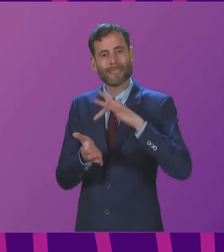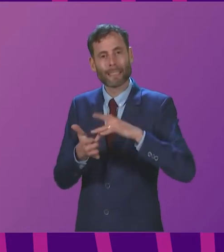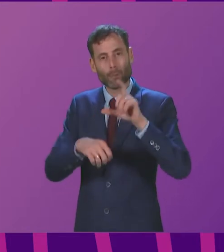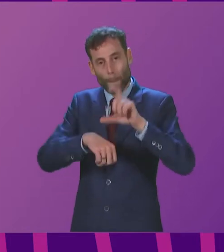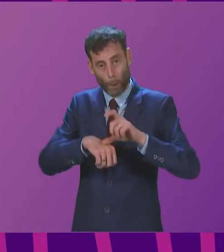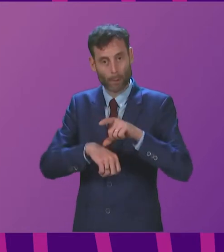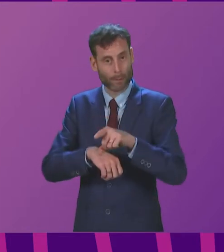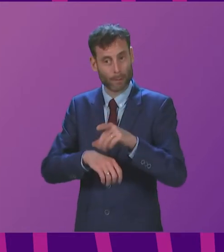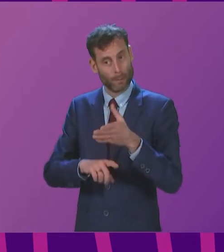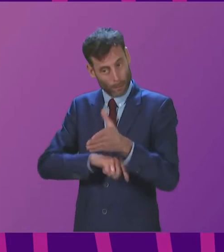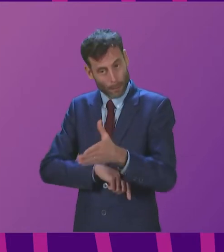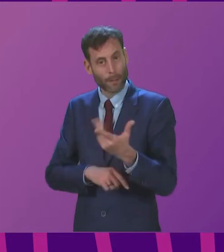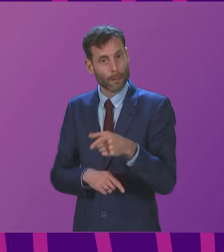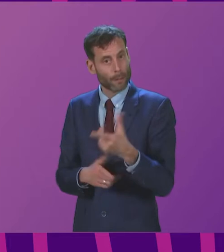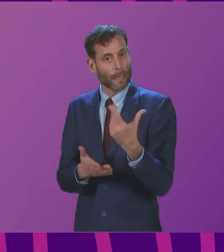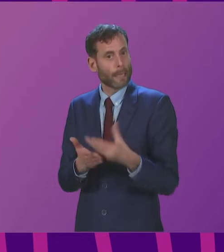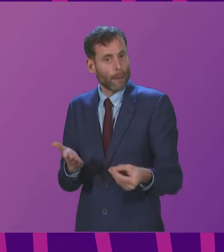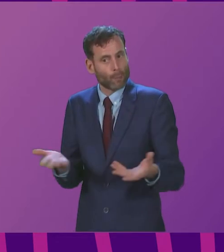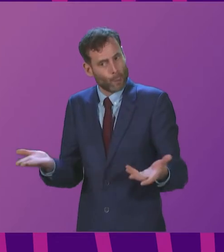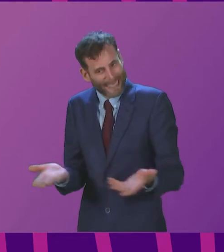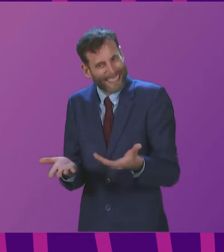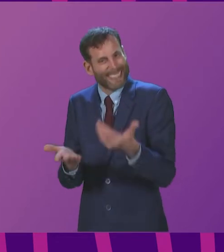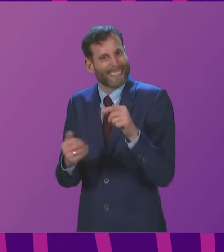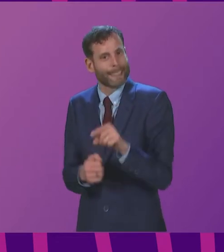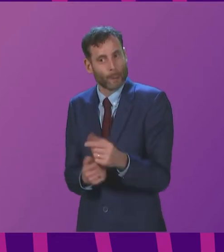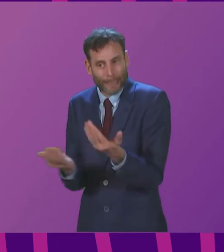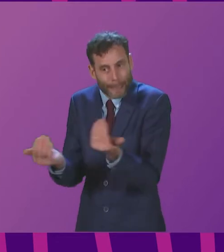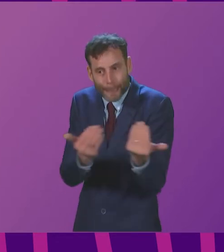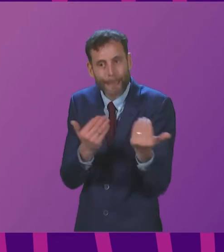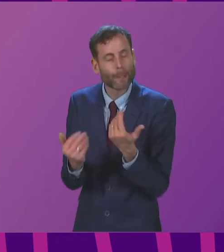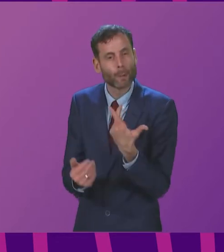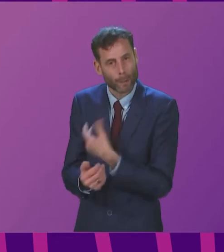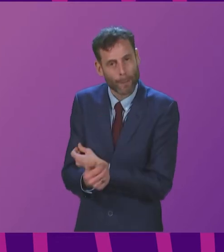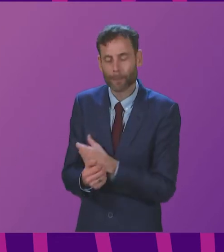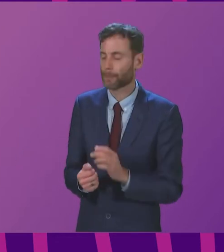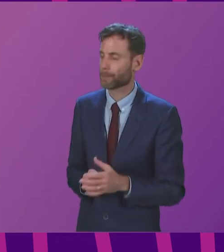obvious example. We will continue, in every way possible, whether through